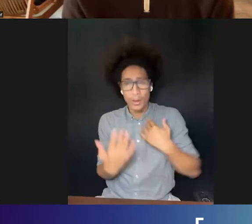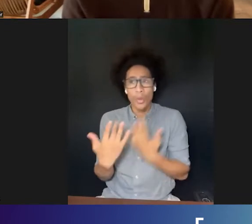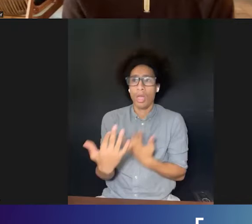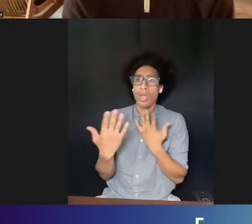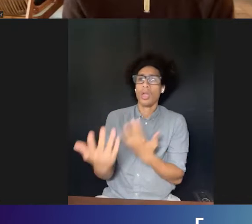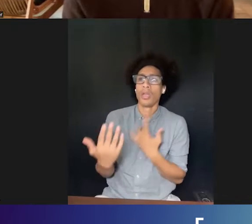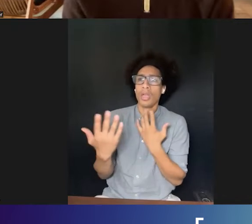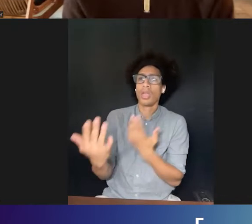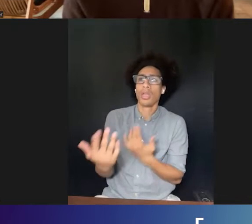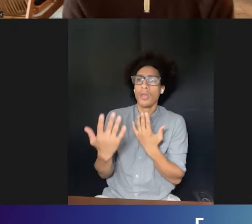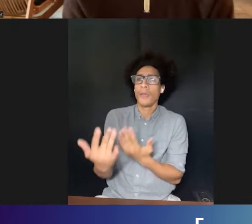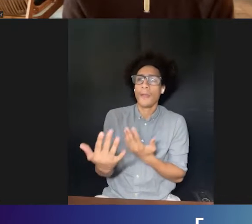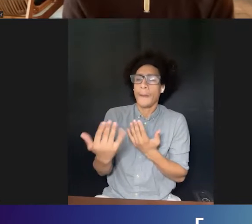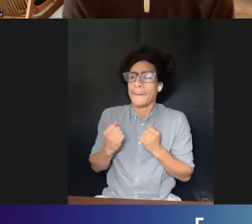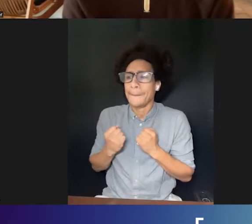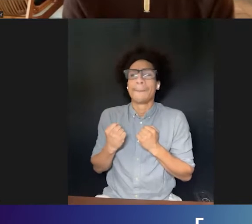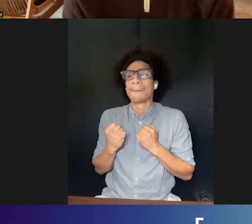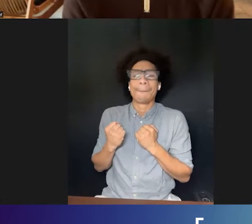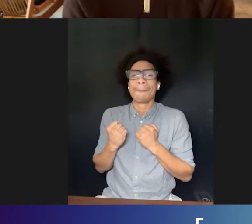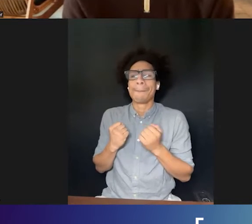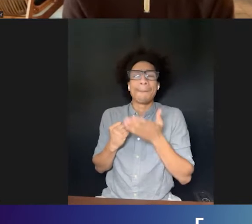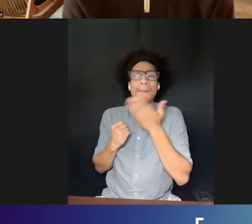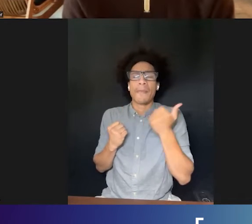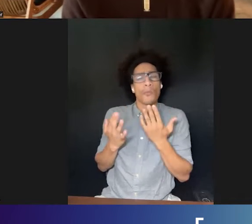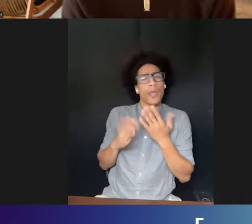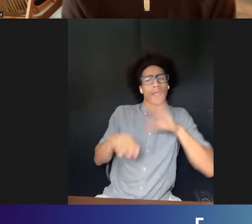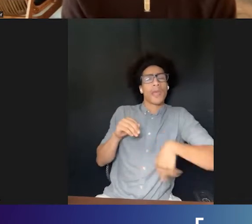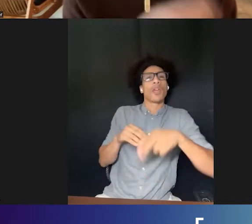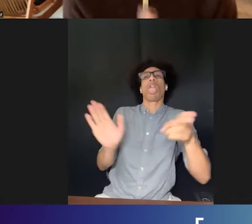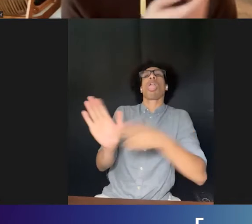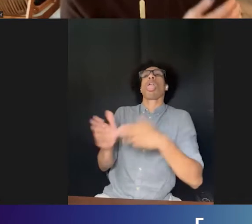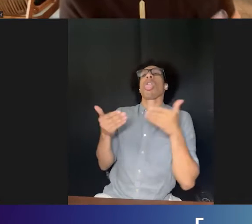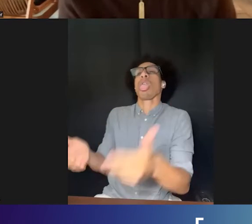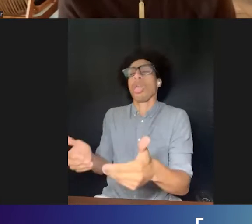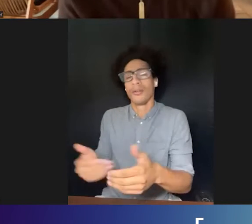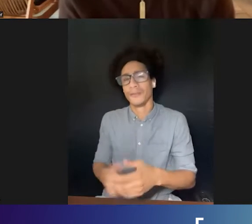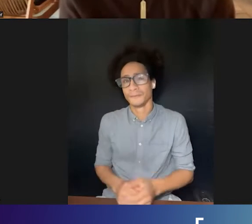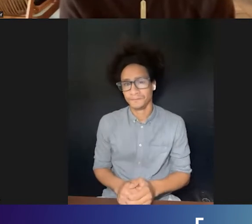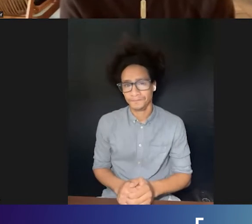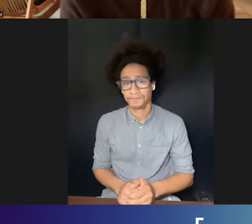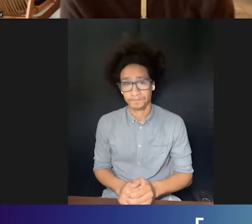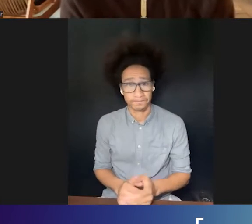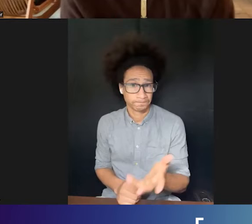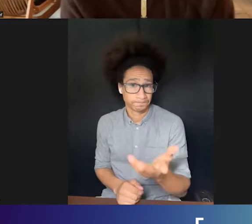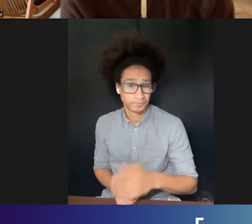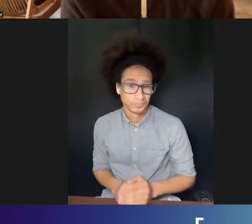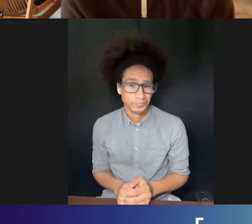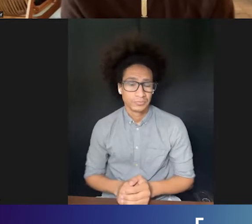better than finding something that wasn't there. Well, I'll just say, and I'm glad you said that about the fact that,